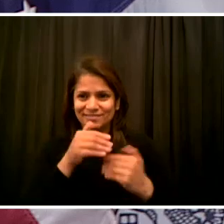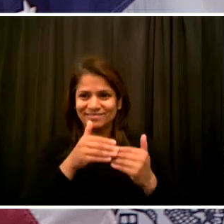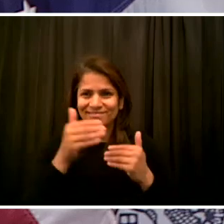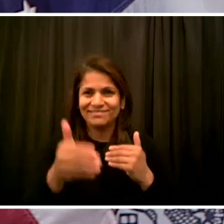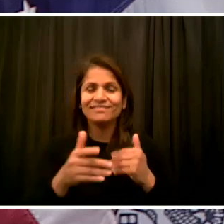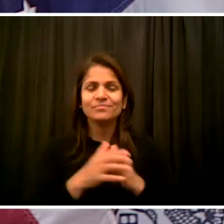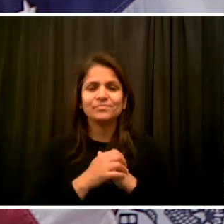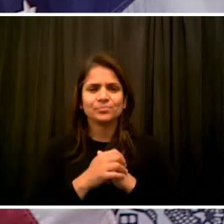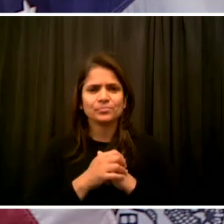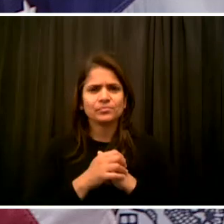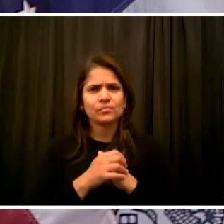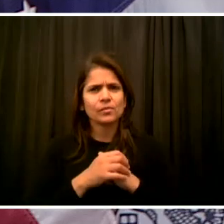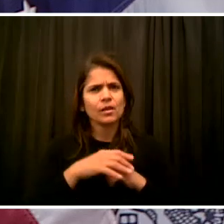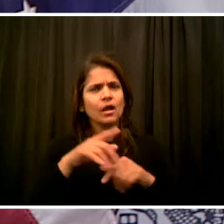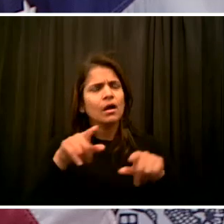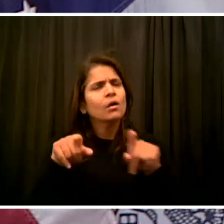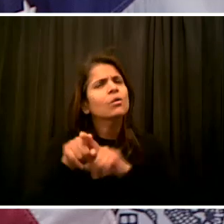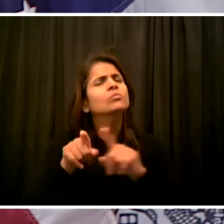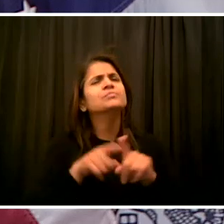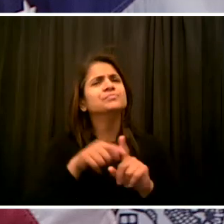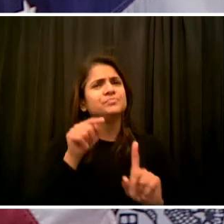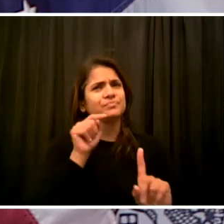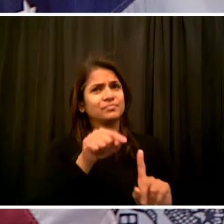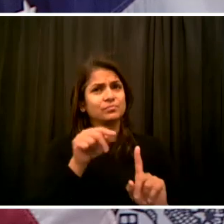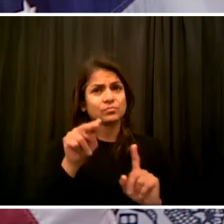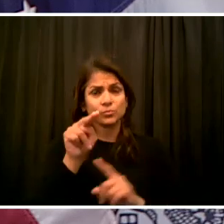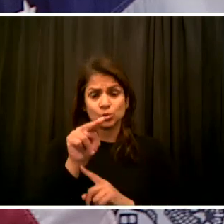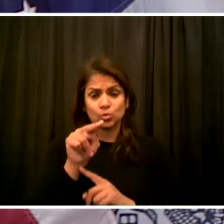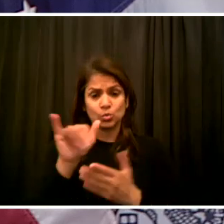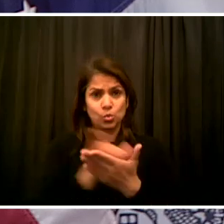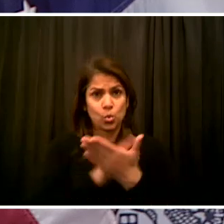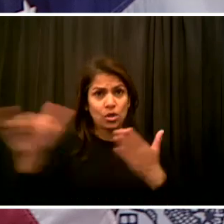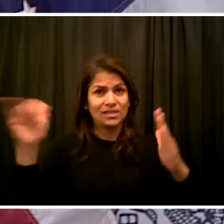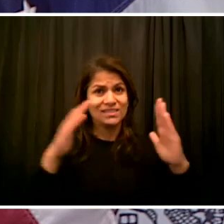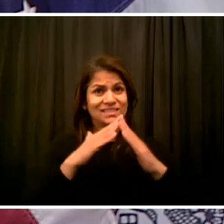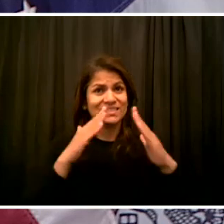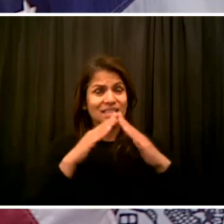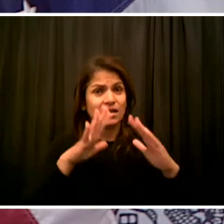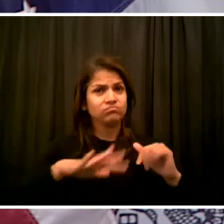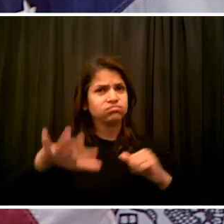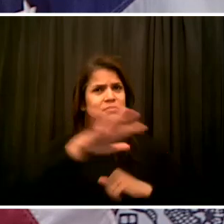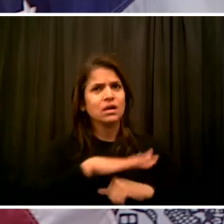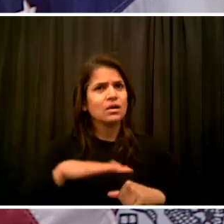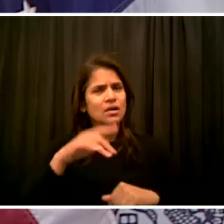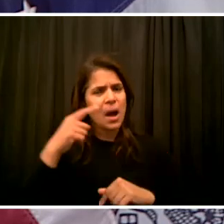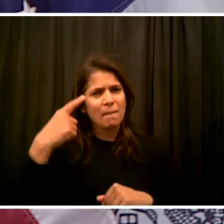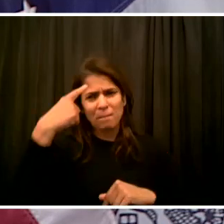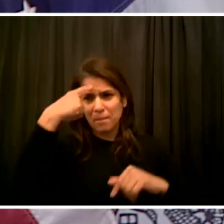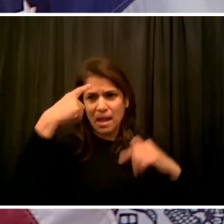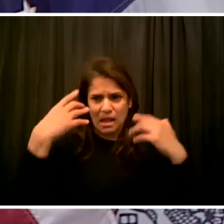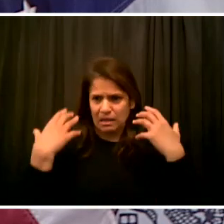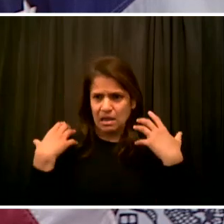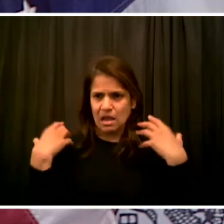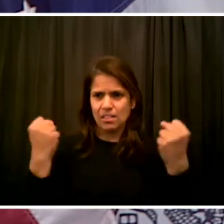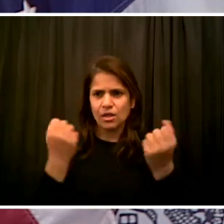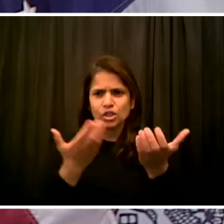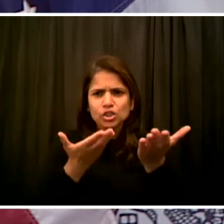IN OFFERING THERAPY TO YOUNG KIDS WHO ARE